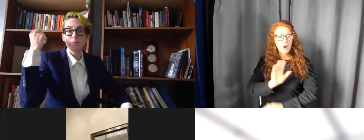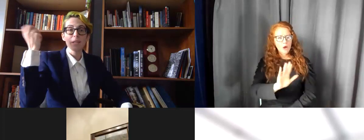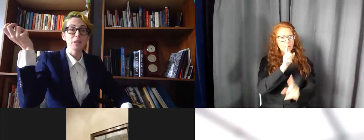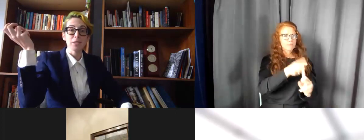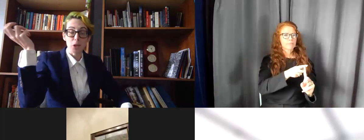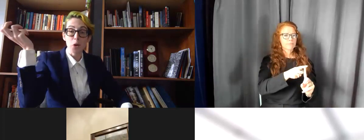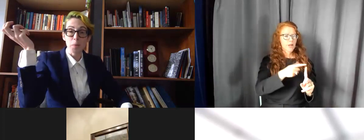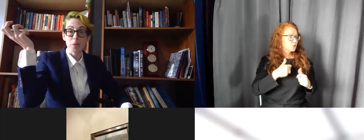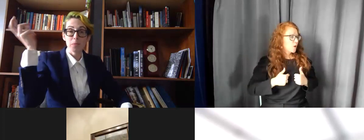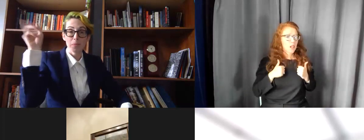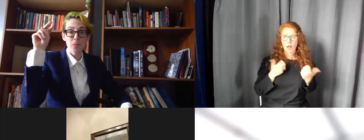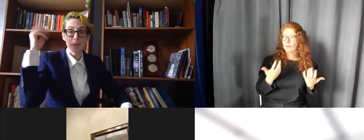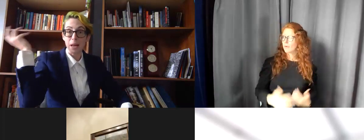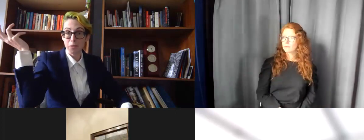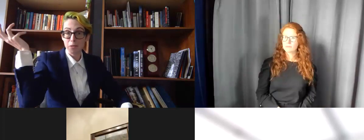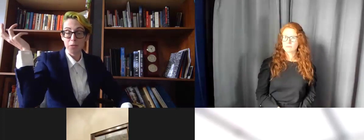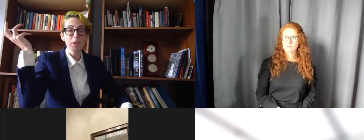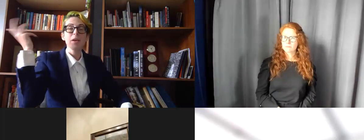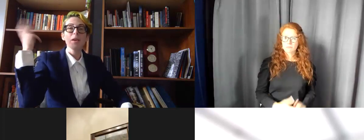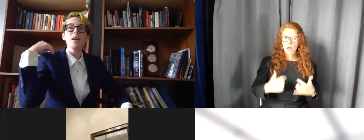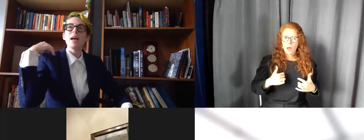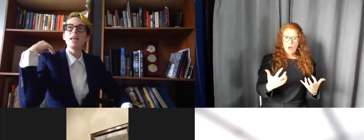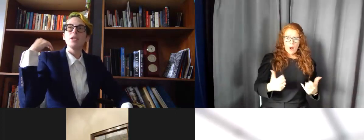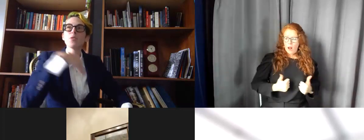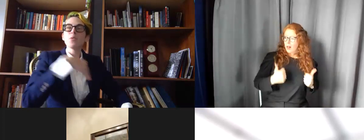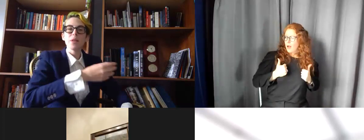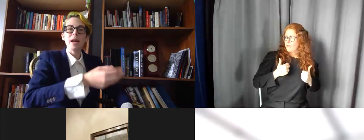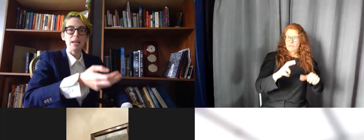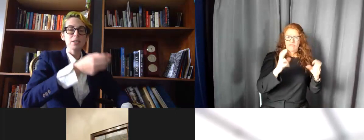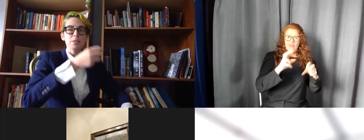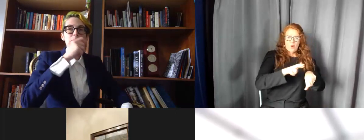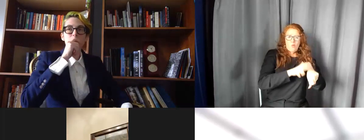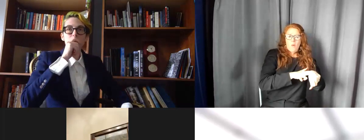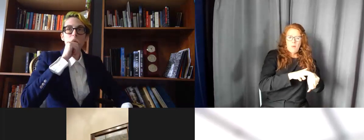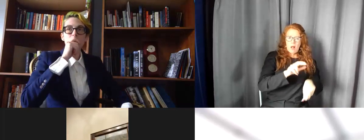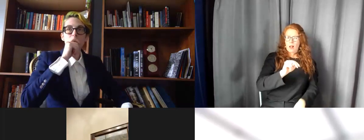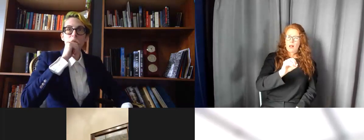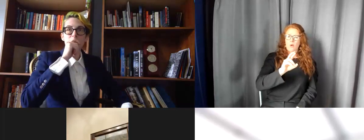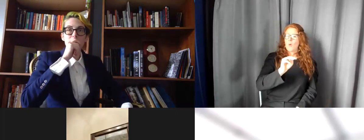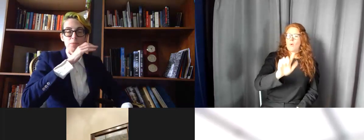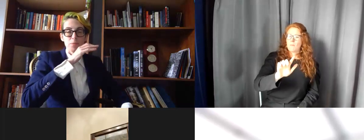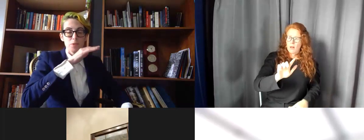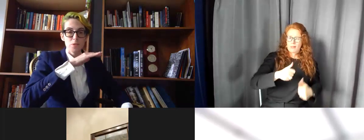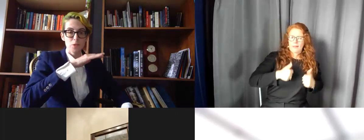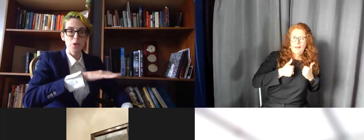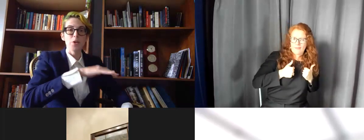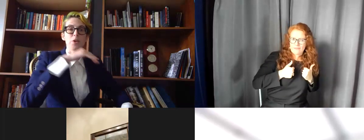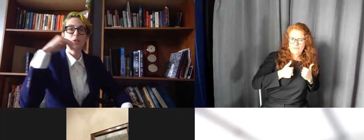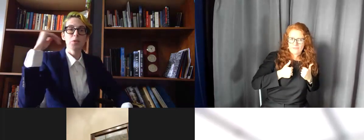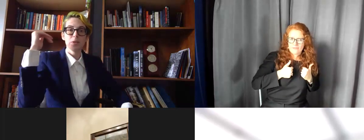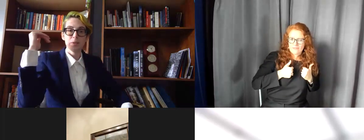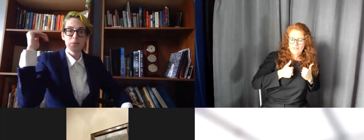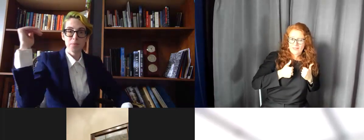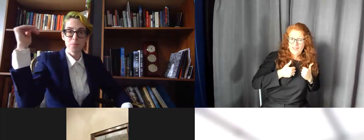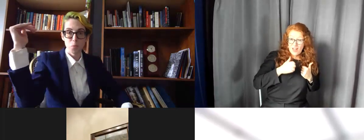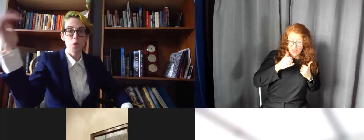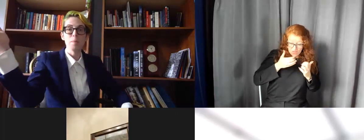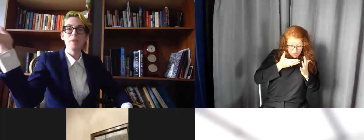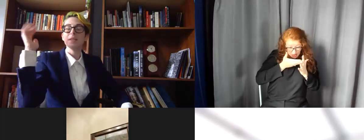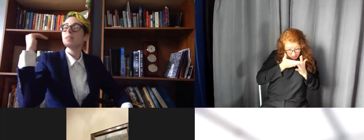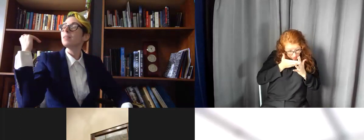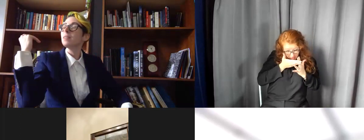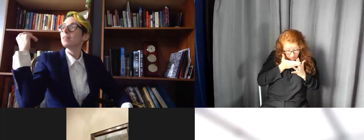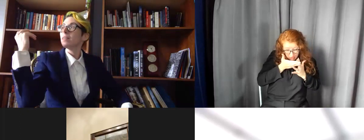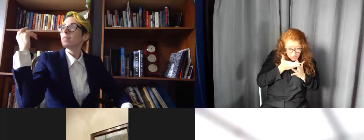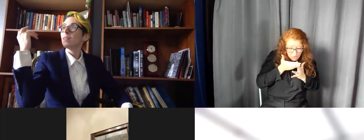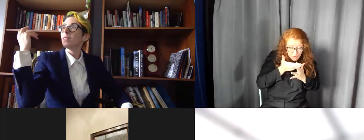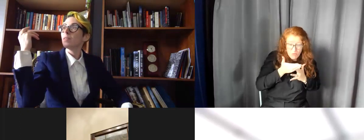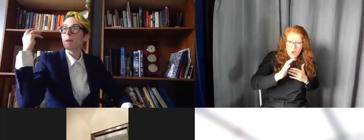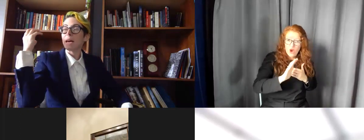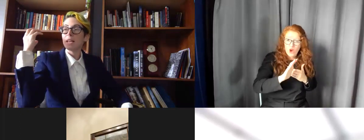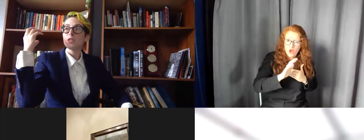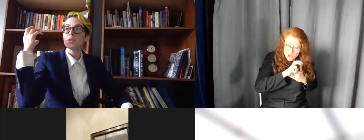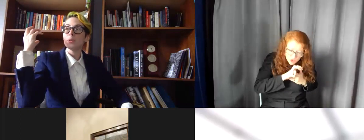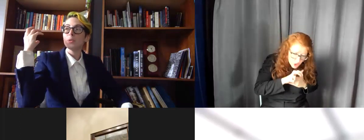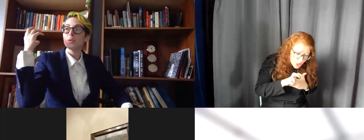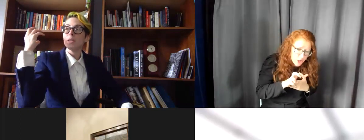Farrah Garland: level a normal life. and through that this girl woman manage to